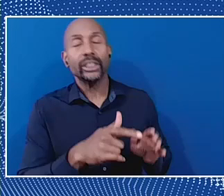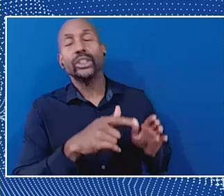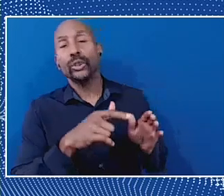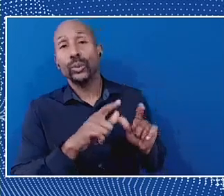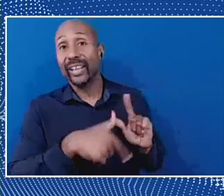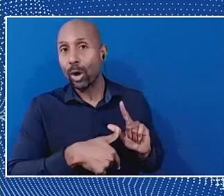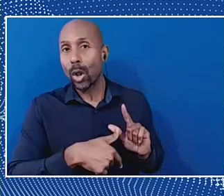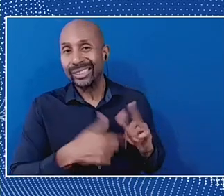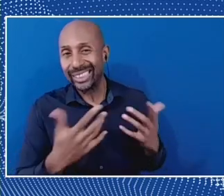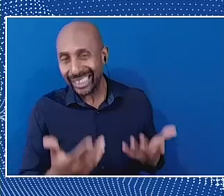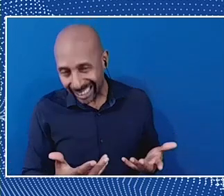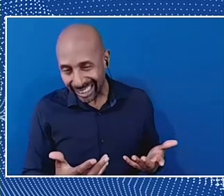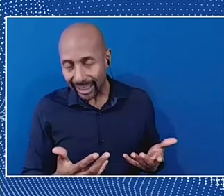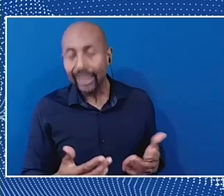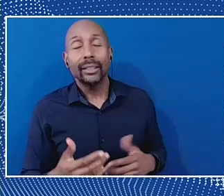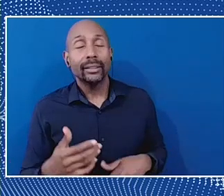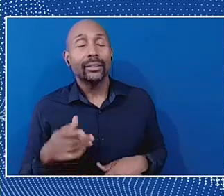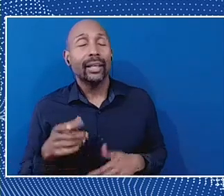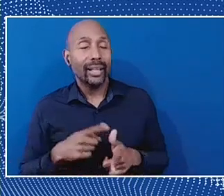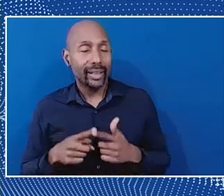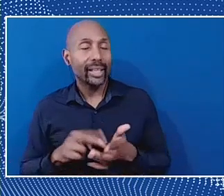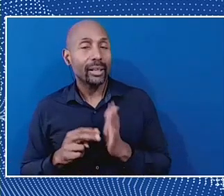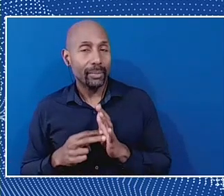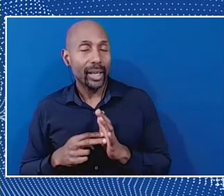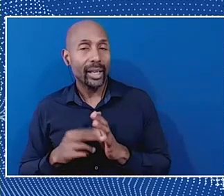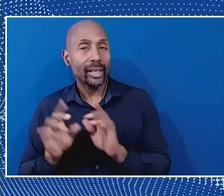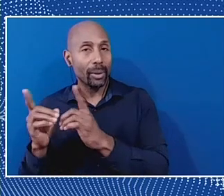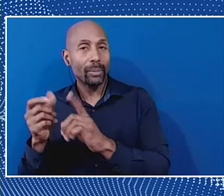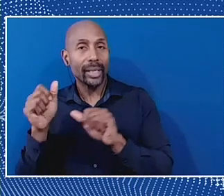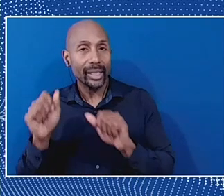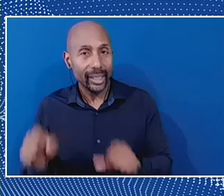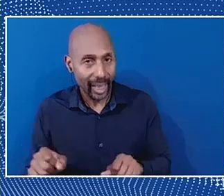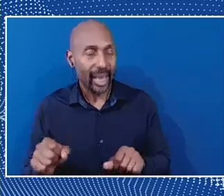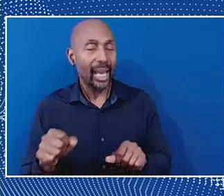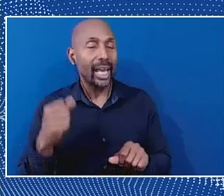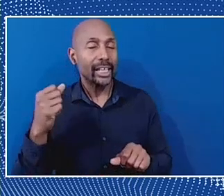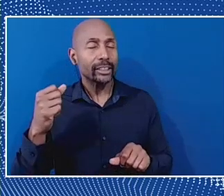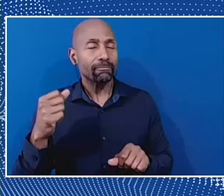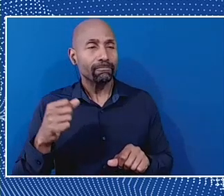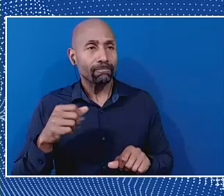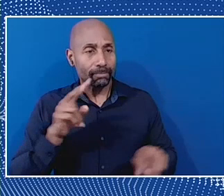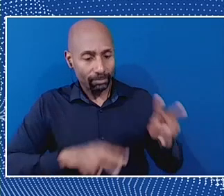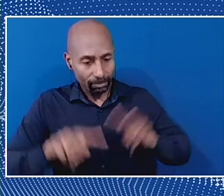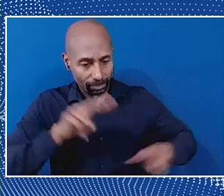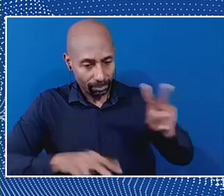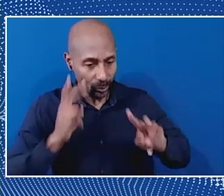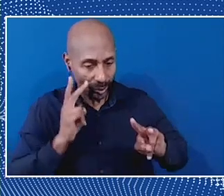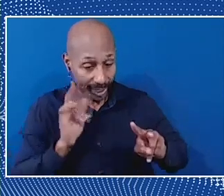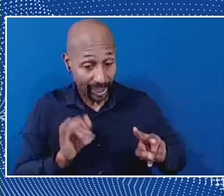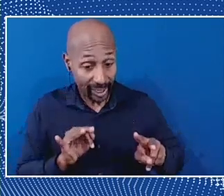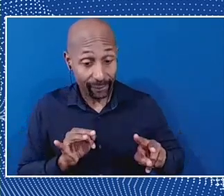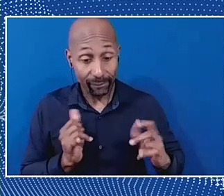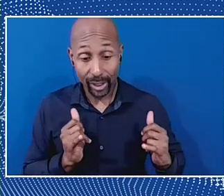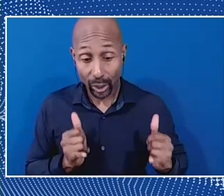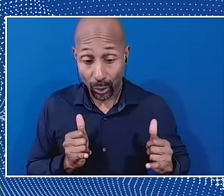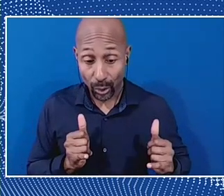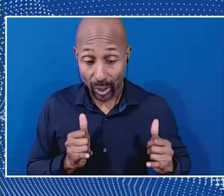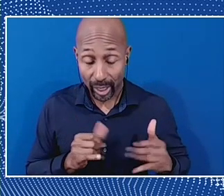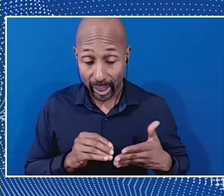Department can realize whether or not a currently enrolled student is likely to default and just automatically apply some